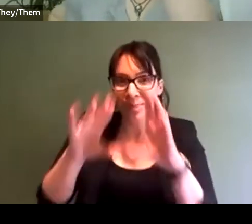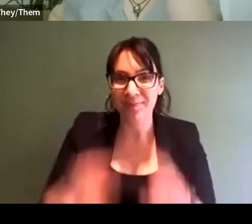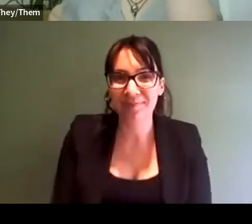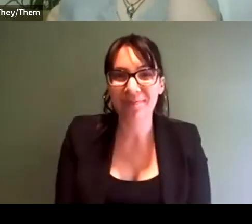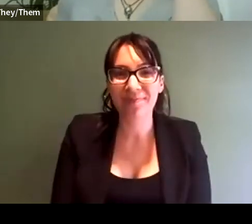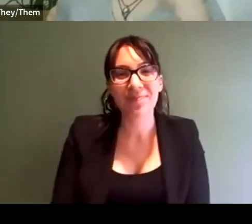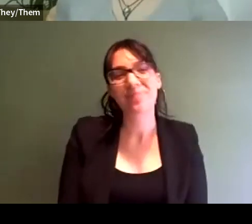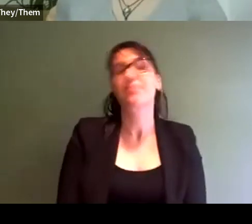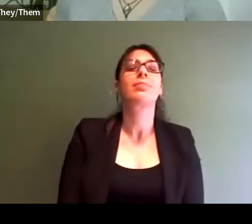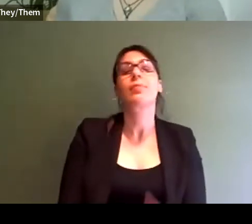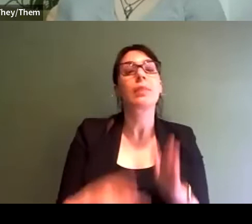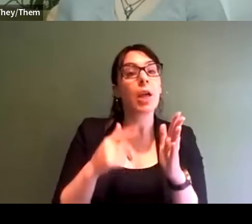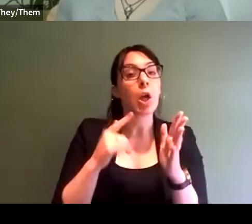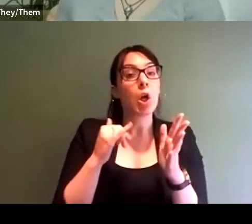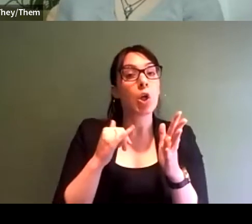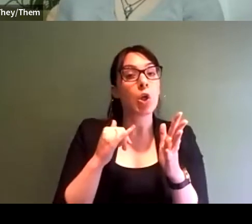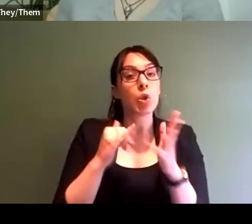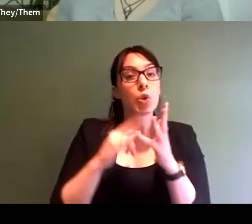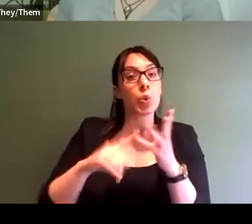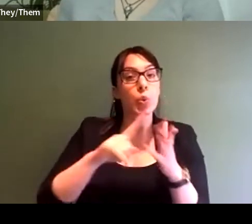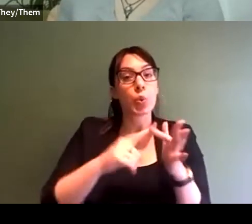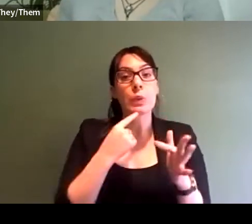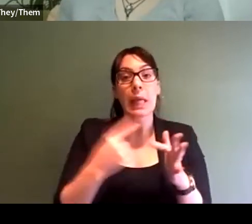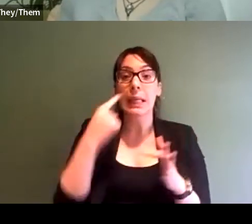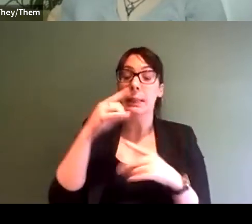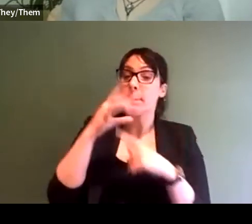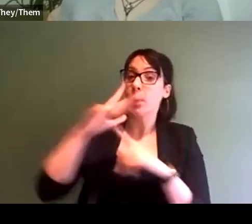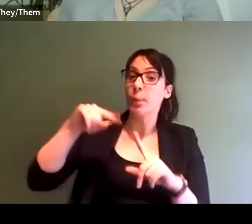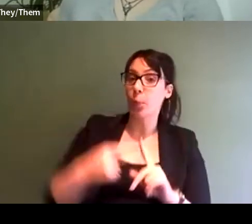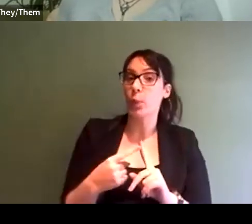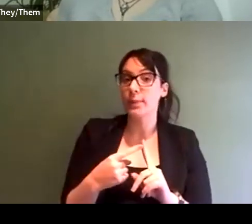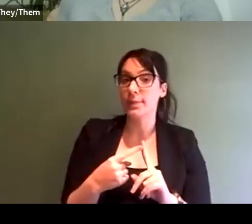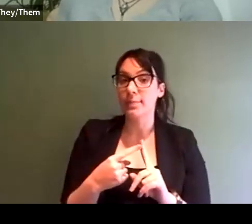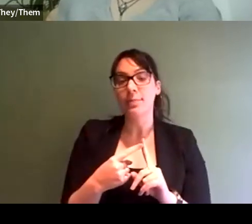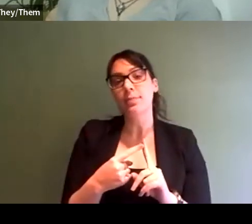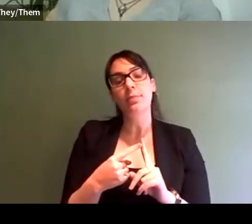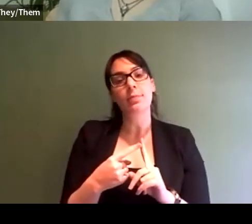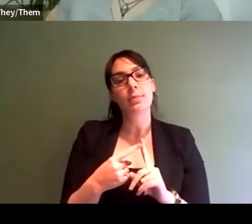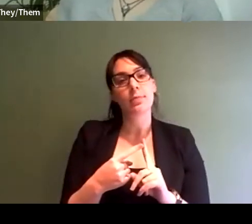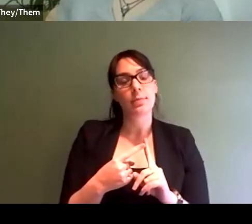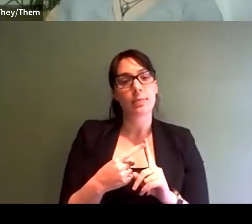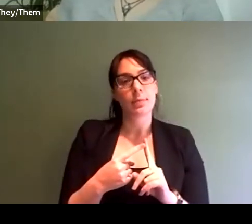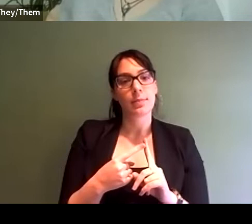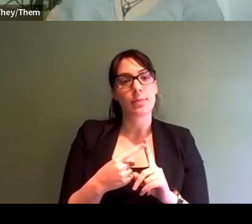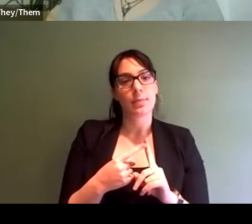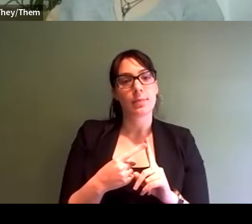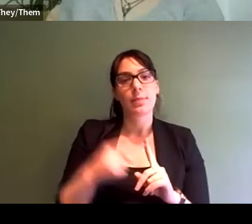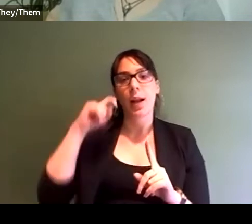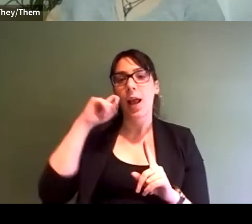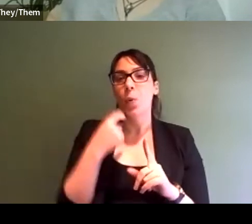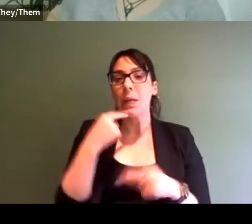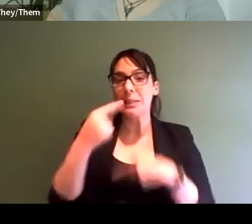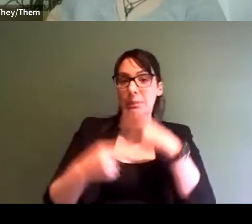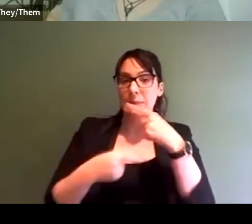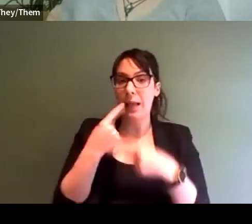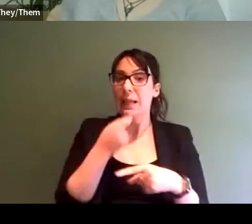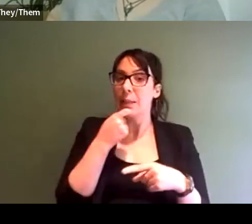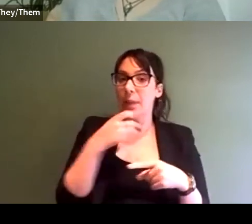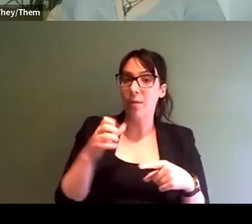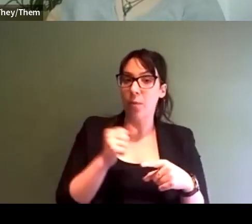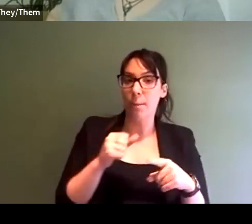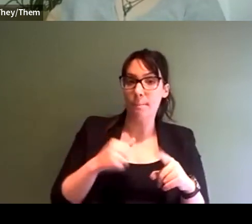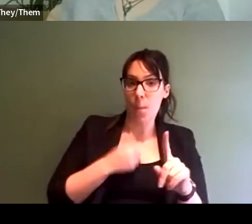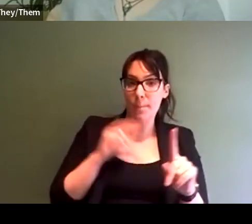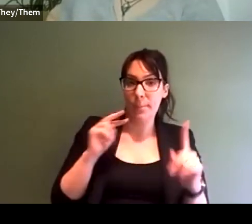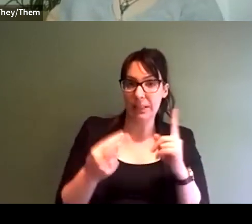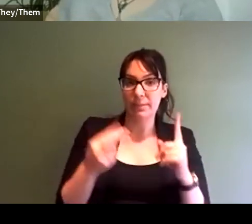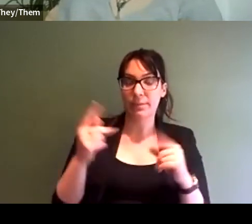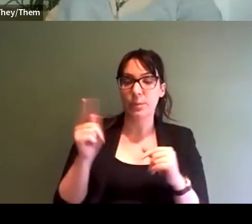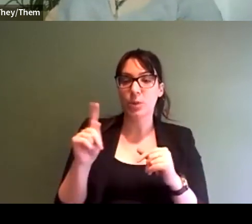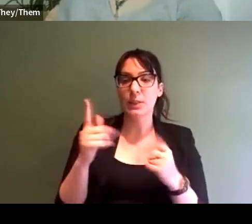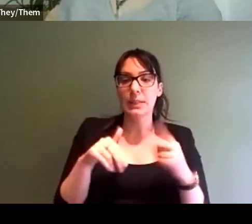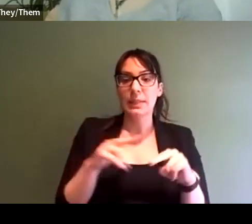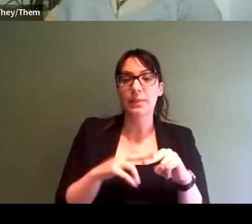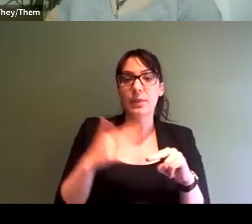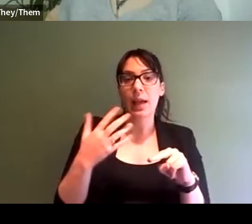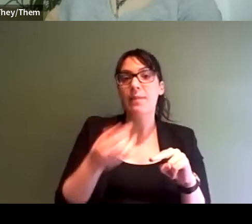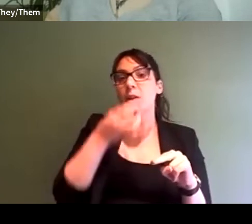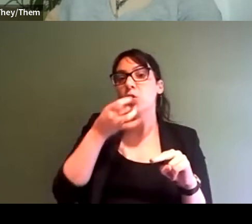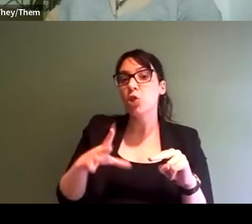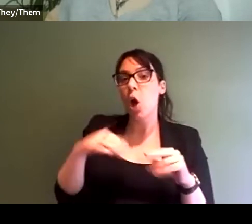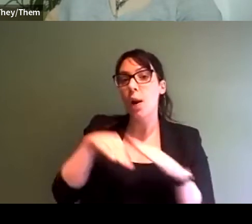Yes, and I think, speaking I think that's a really important point and at a very practical level or just explained it in the context of what I've experienced where, If you have a child in primary school.